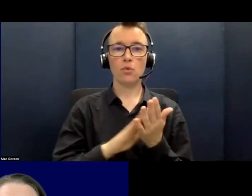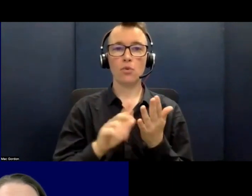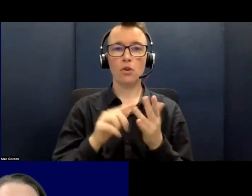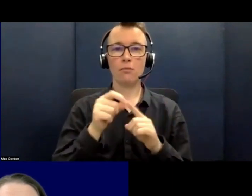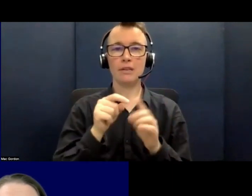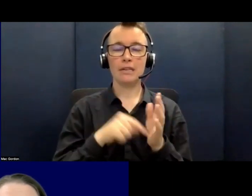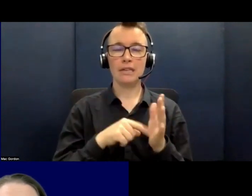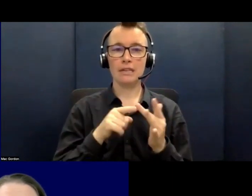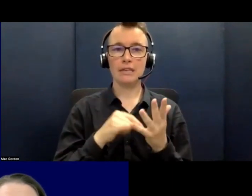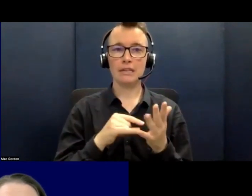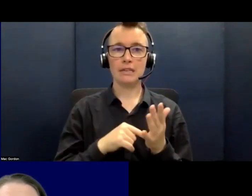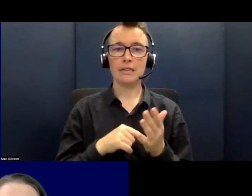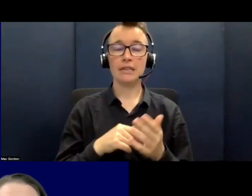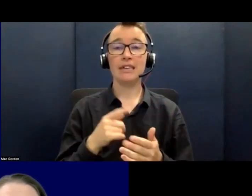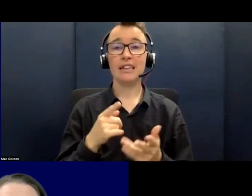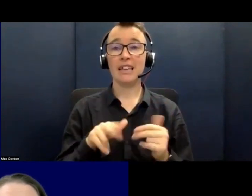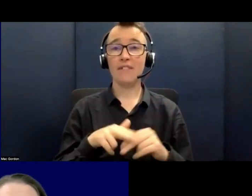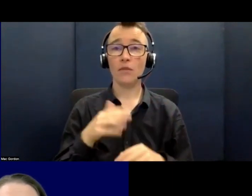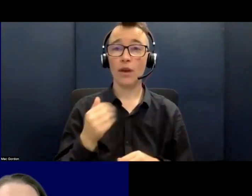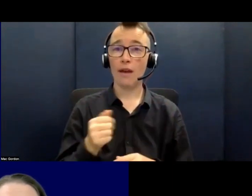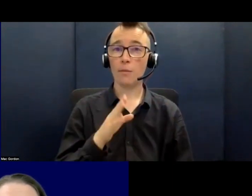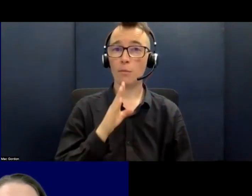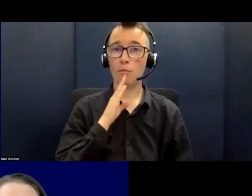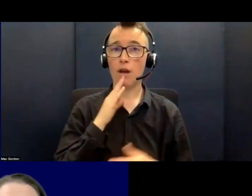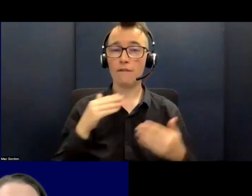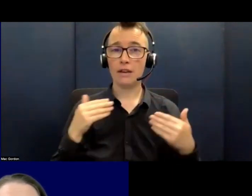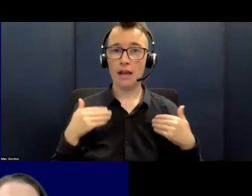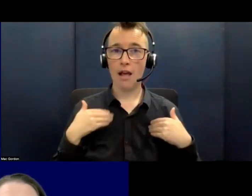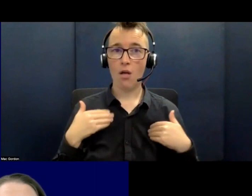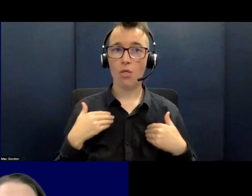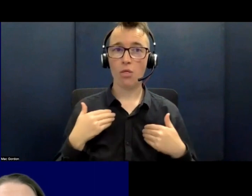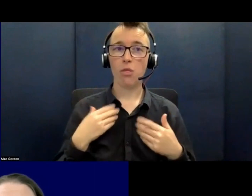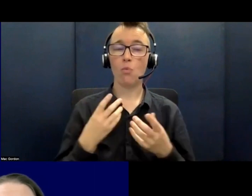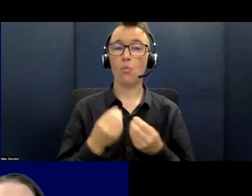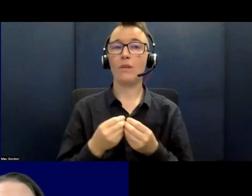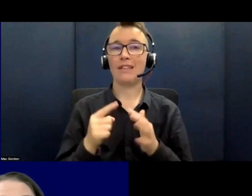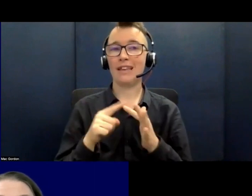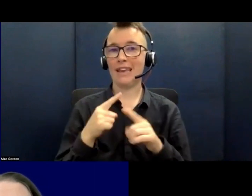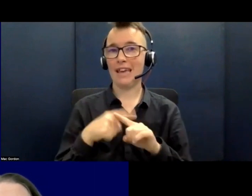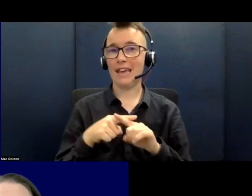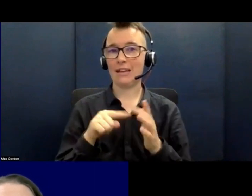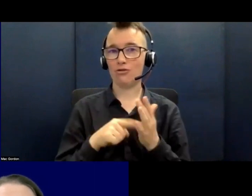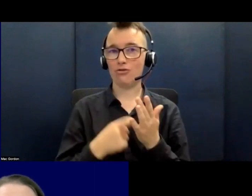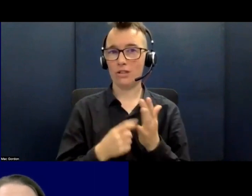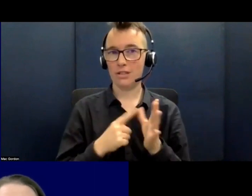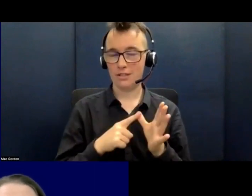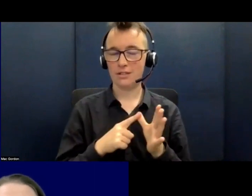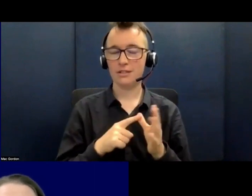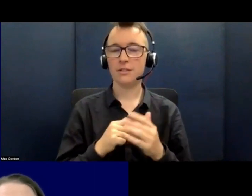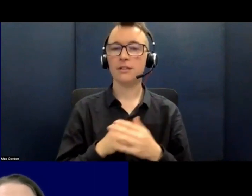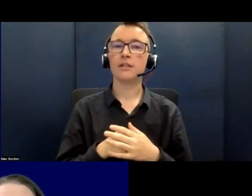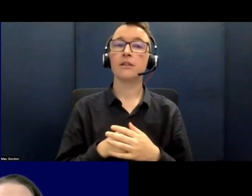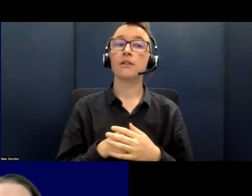if you've got private health insurance with extras, if you're an NDIS participant and